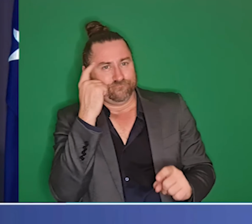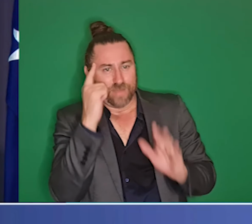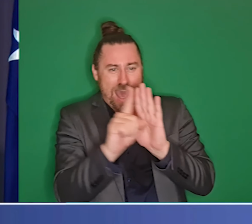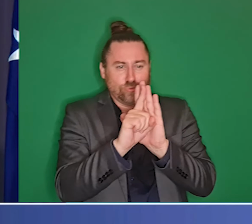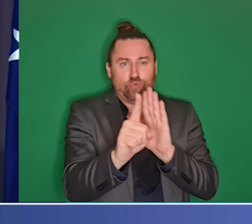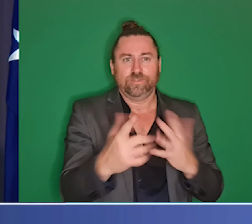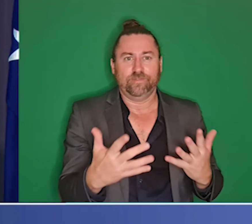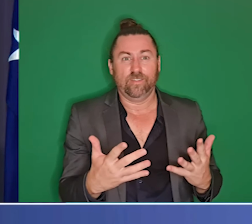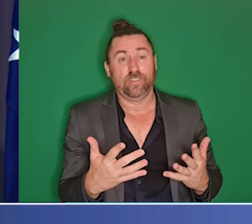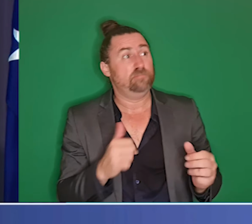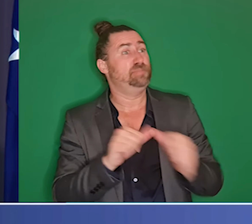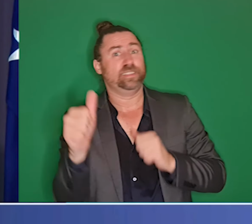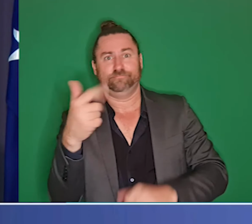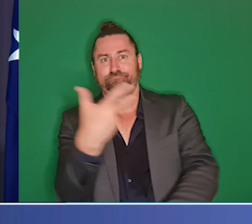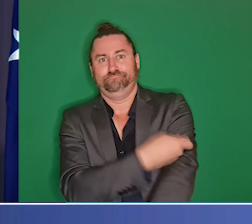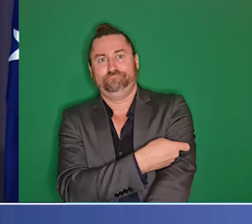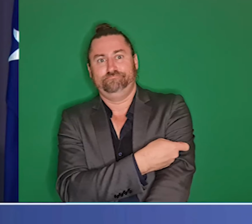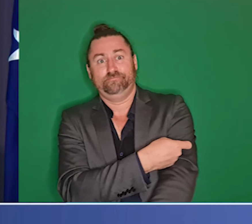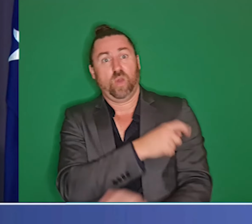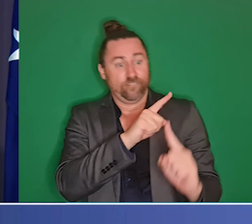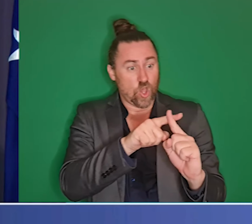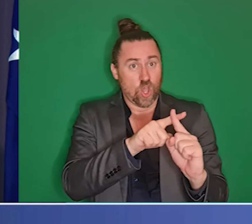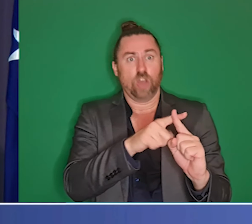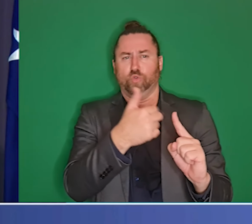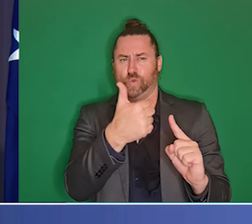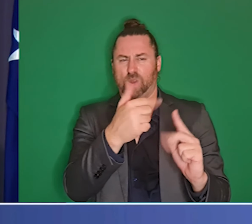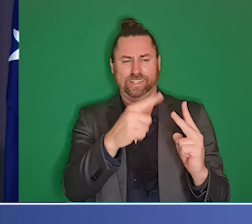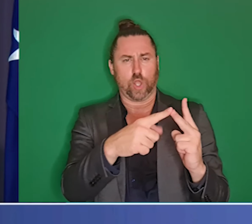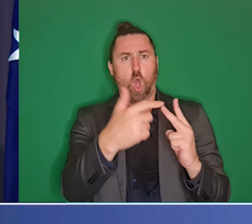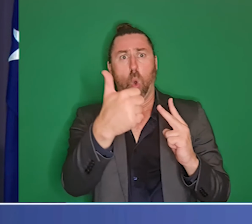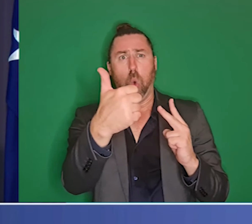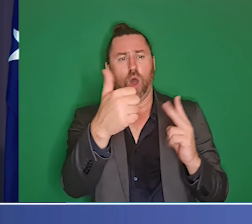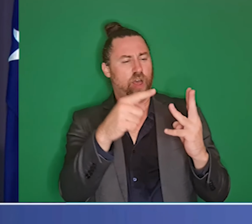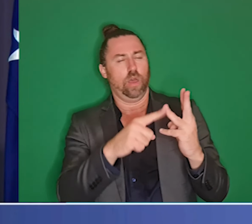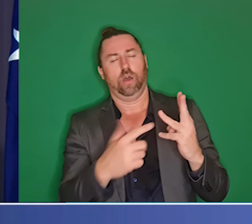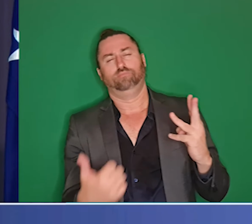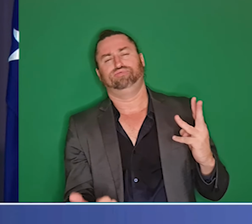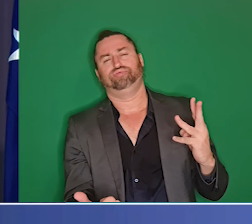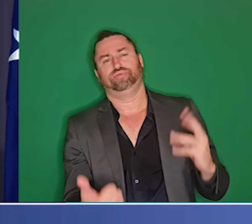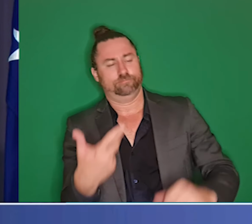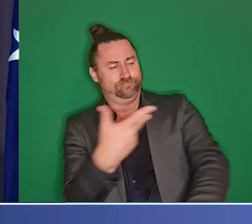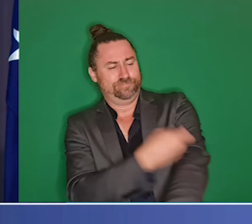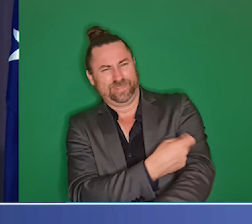We know that at first two doses and the third dose do give protection against severe disease. That's very clear